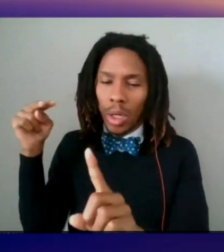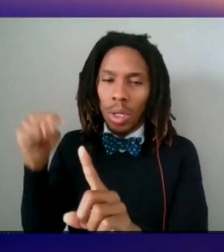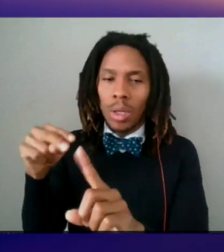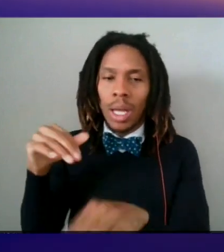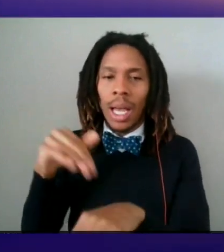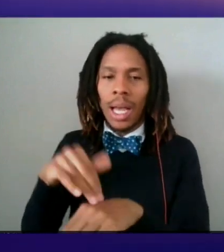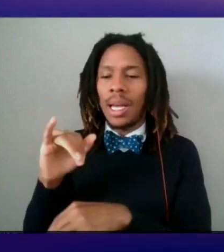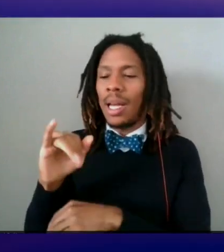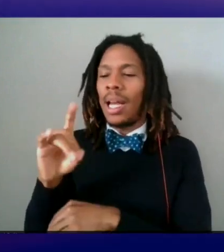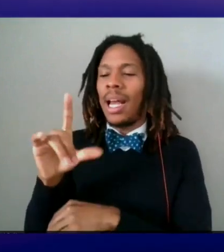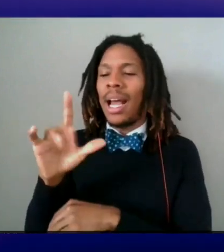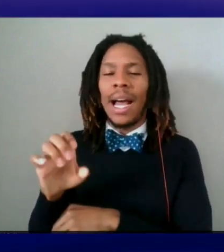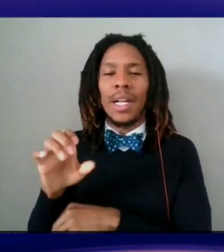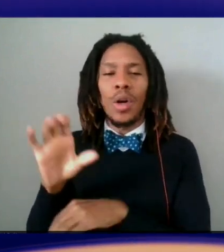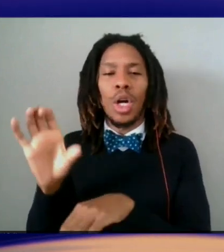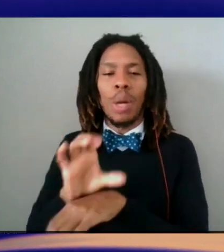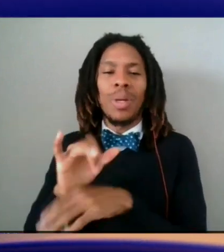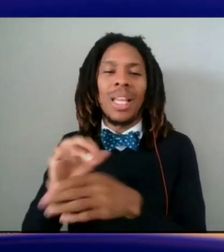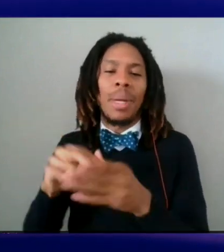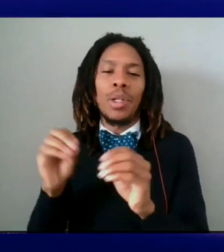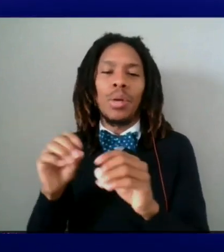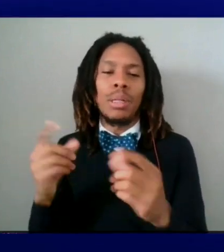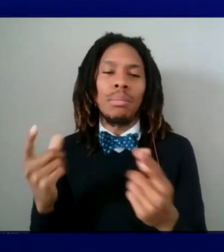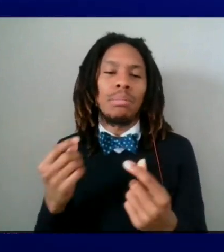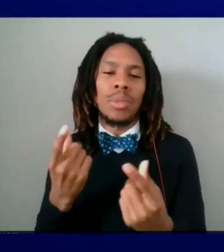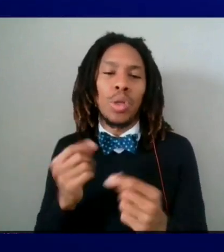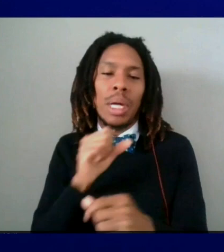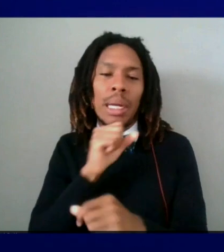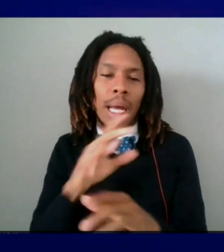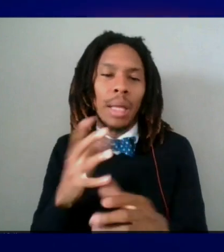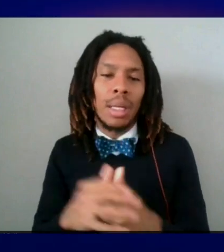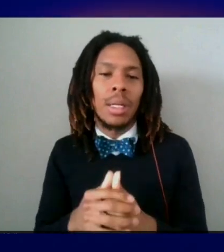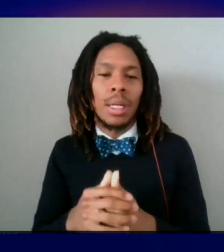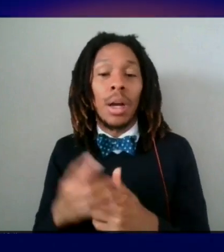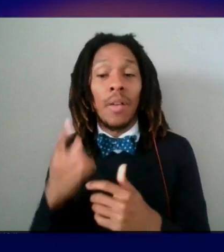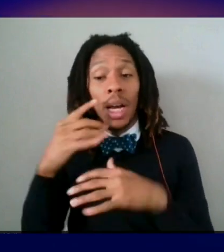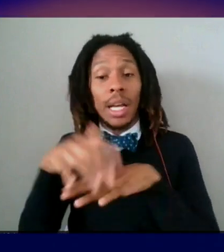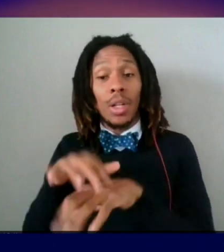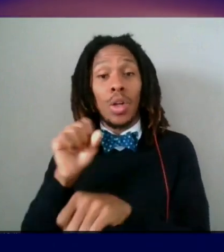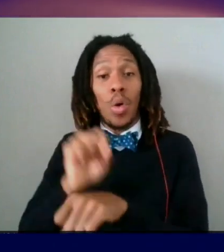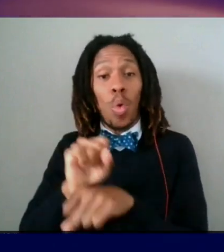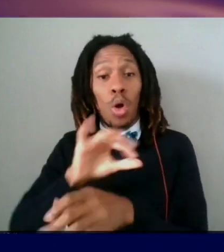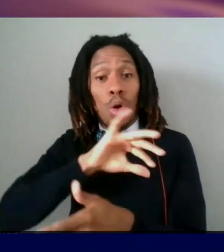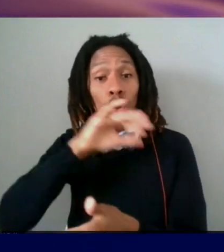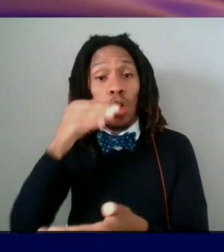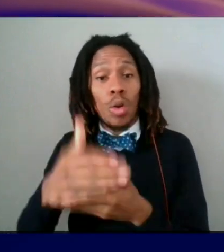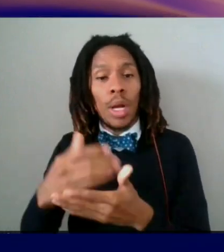which is not doing anything, right? In a data integration workload, you have various scenarios.